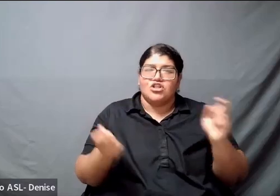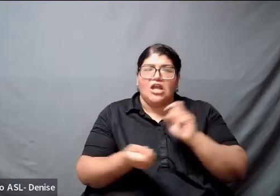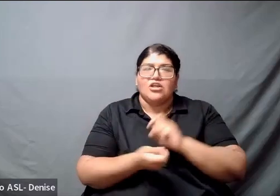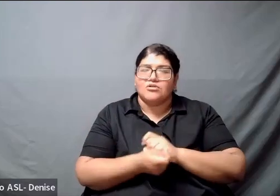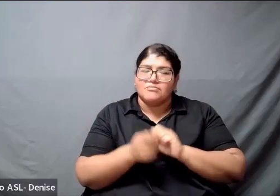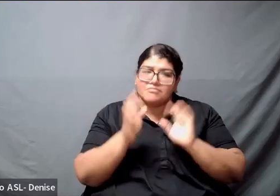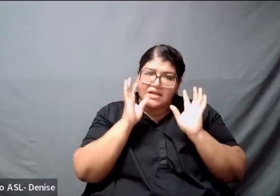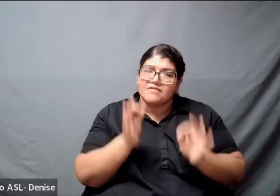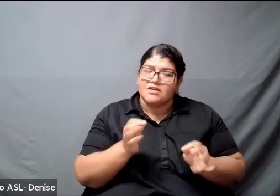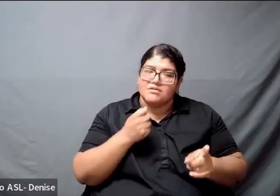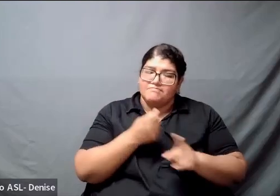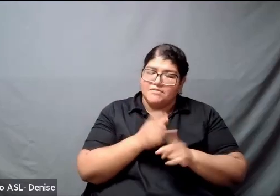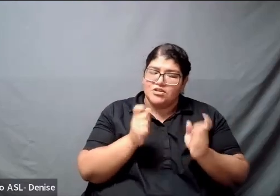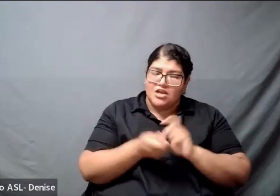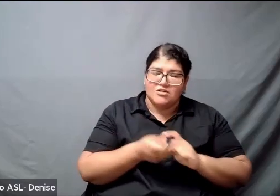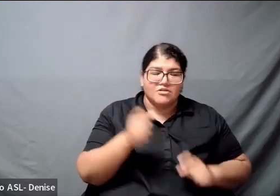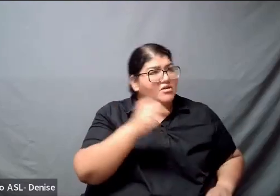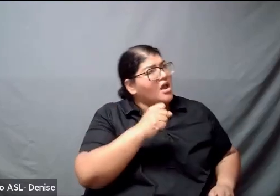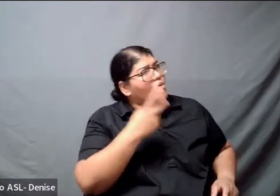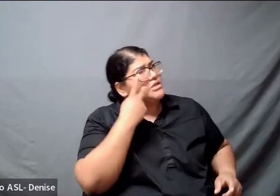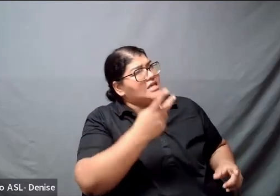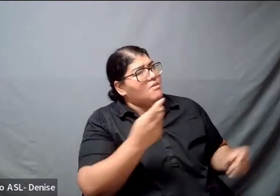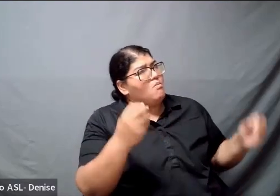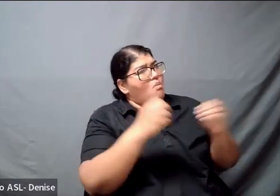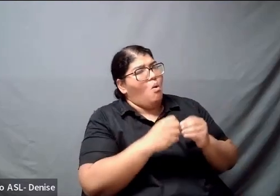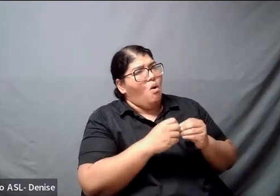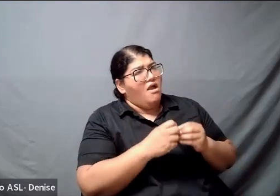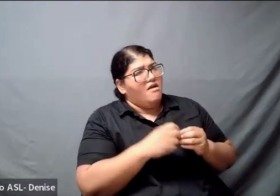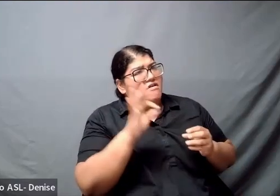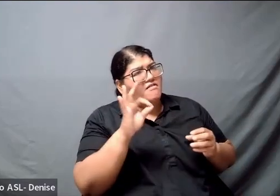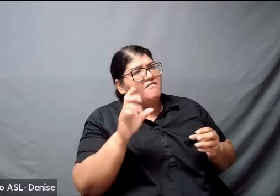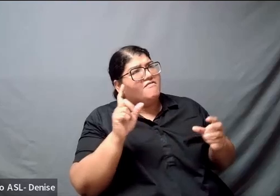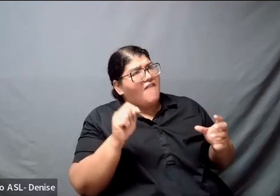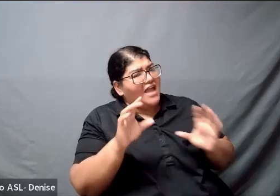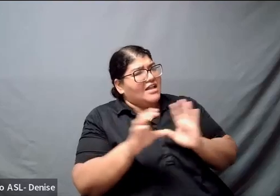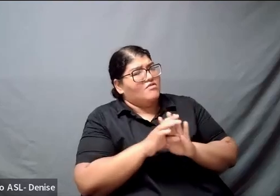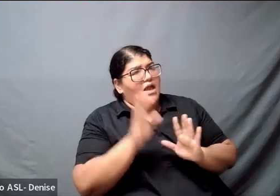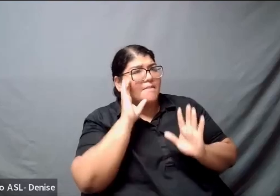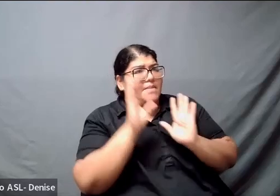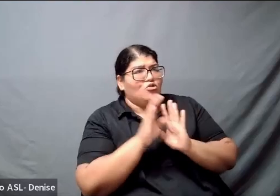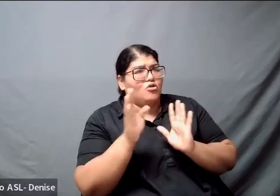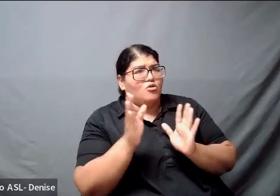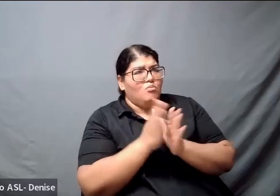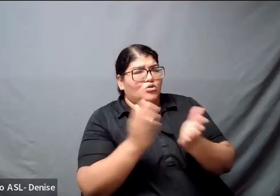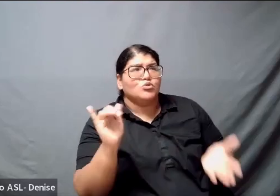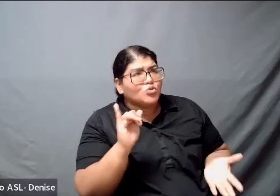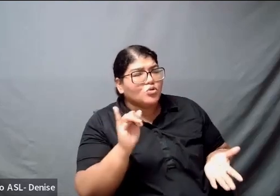And we're seeing more fat characters in picture books too for readers and people being read to younger than, oh.